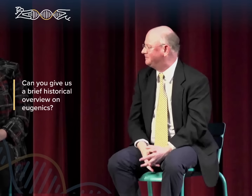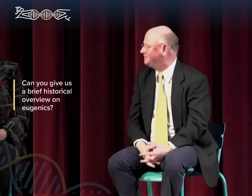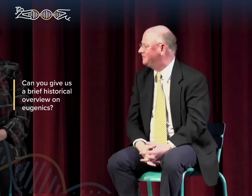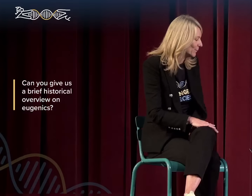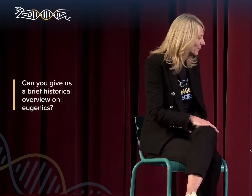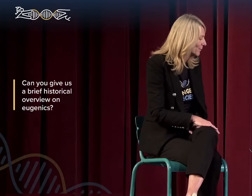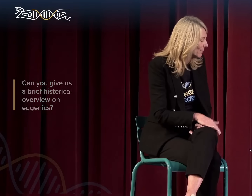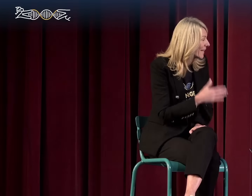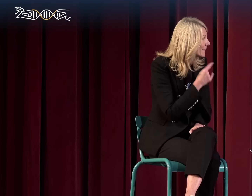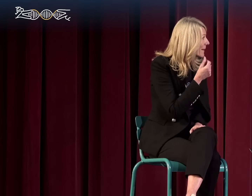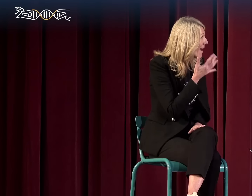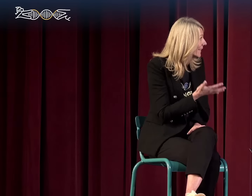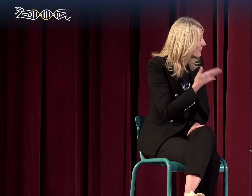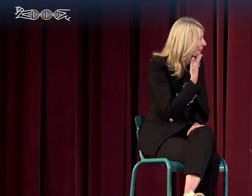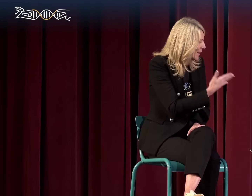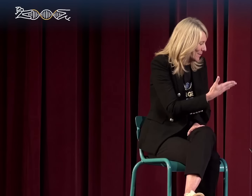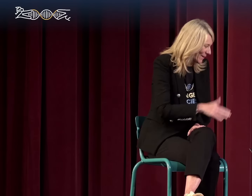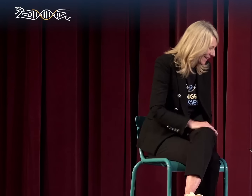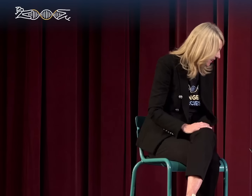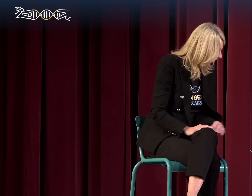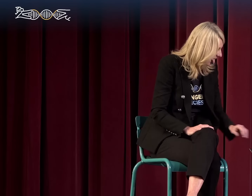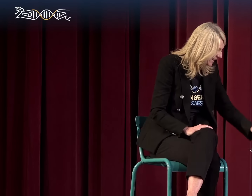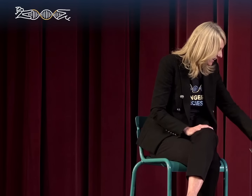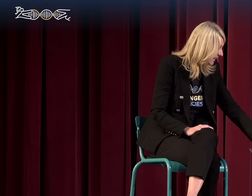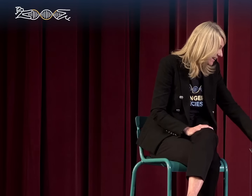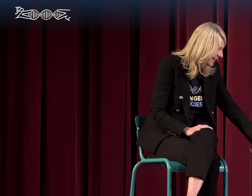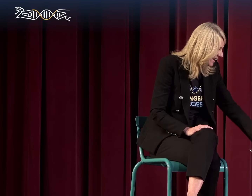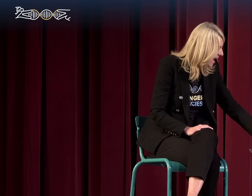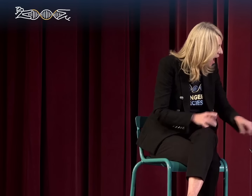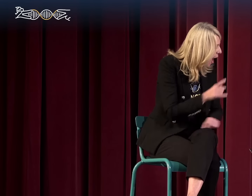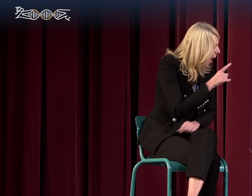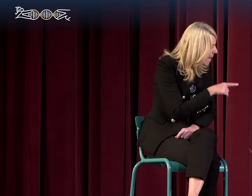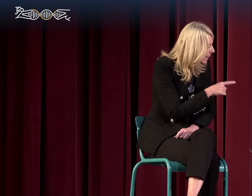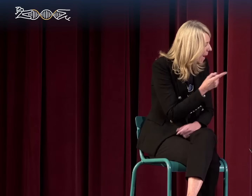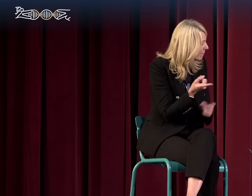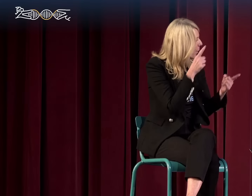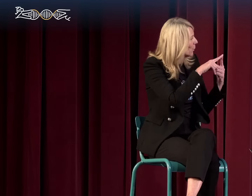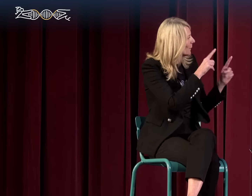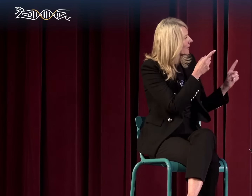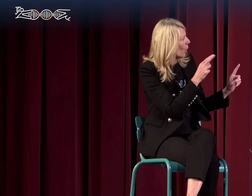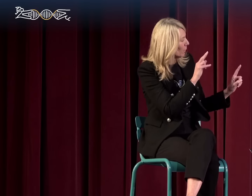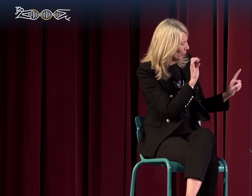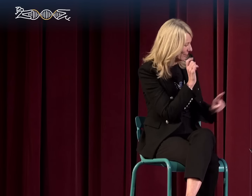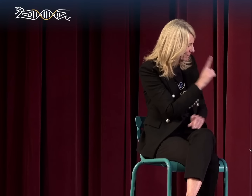Thank you for sharing that is a bit heavy in terms of what is all there.